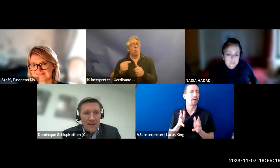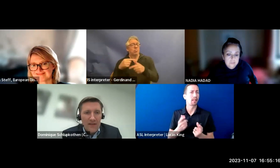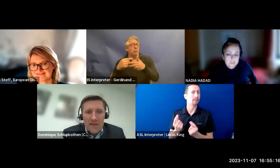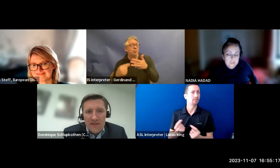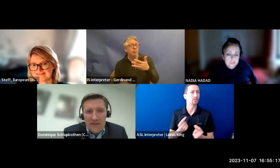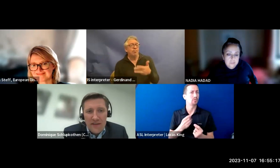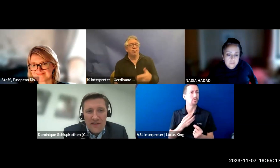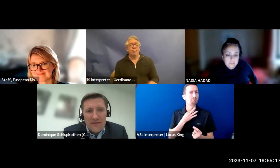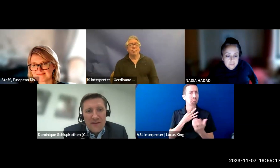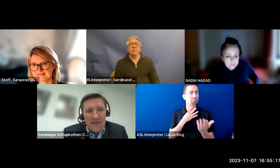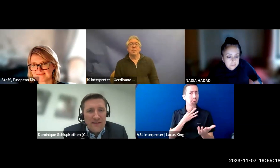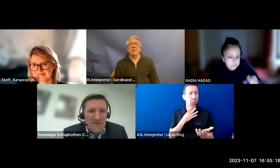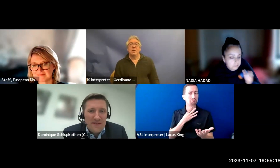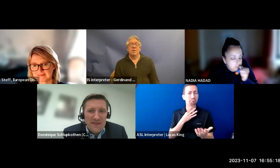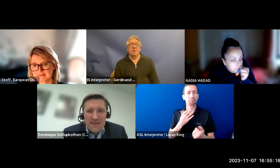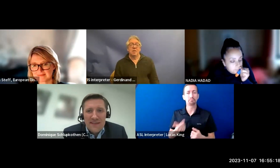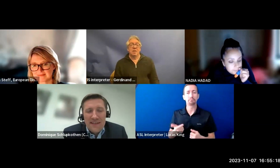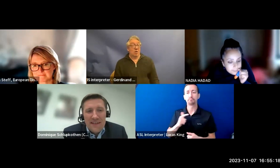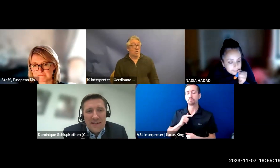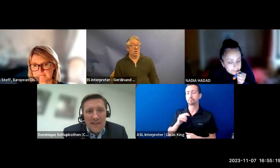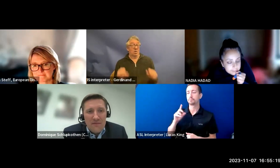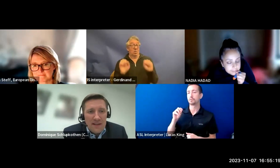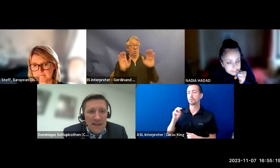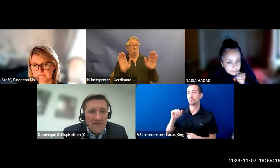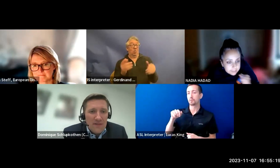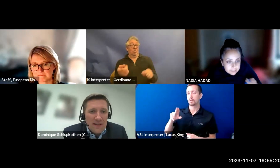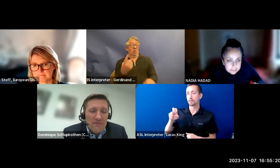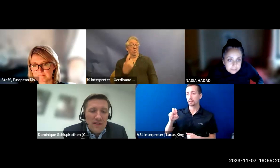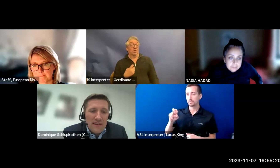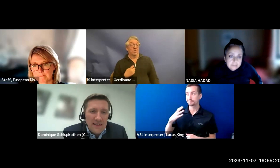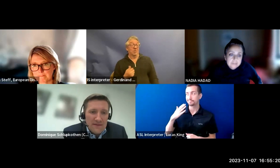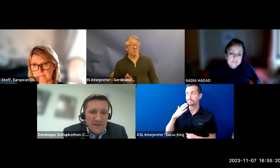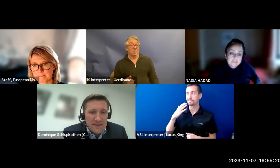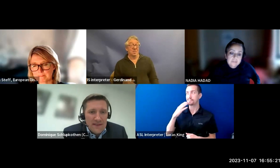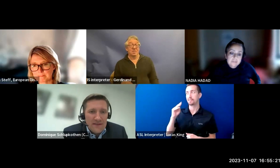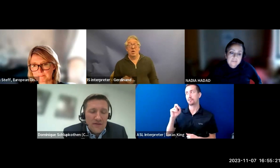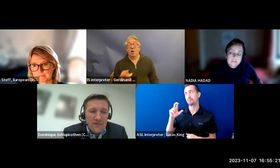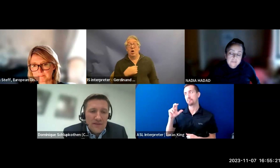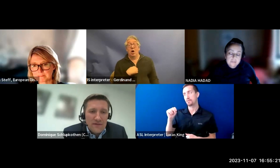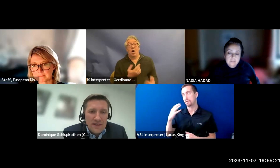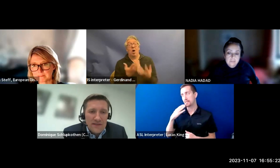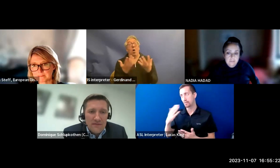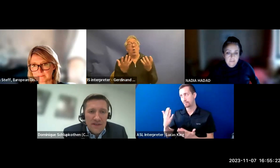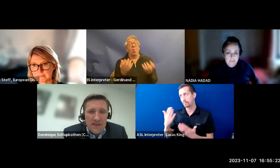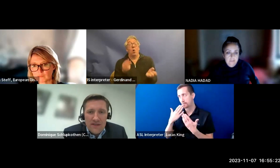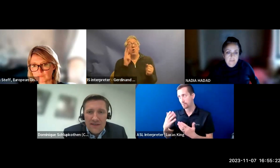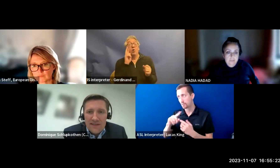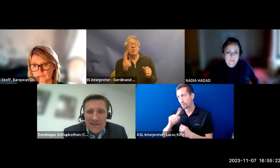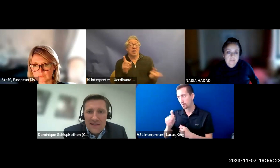Thank you, Marion, for that great question. What I would love to see in terms of transformation